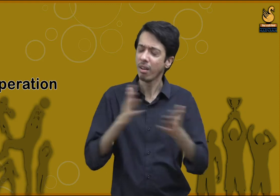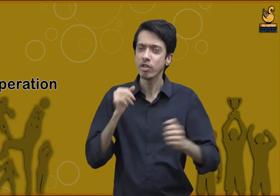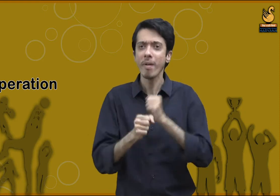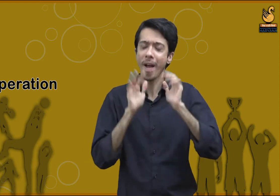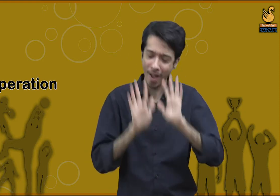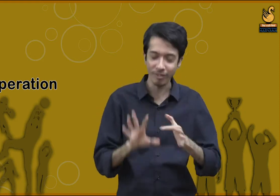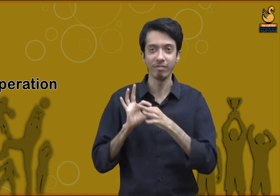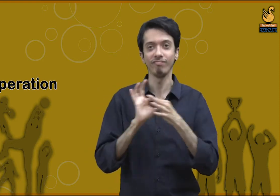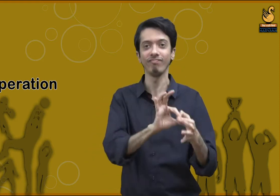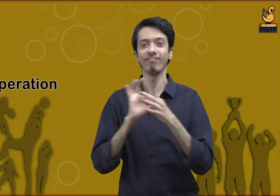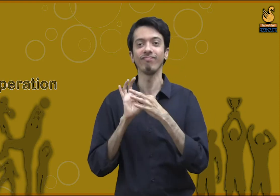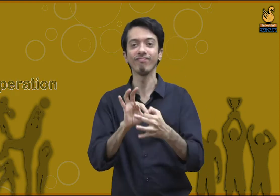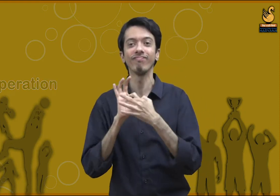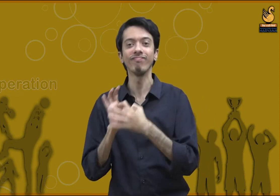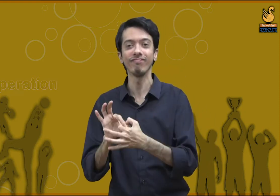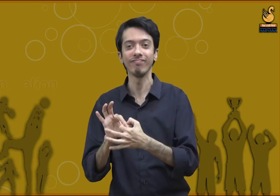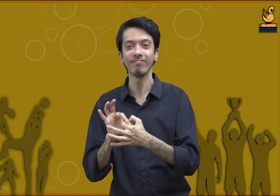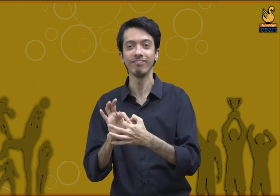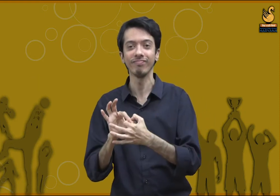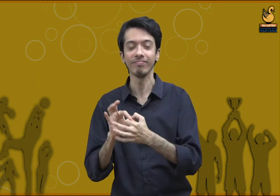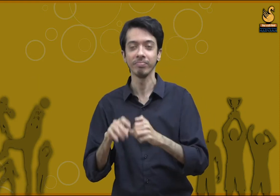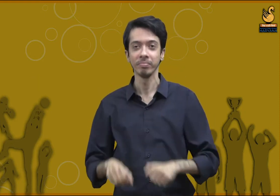So every sports player cooperate with their teams.